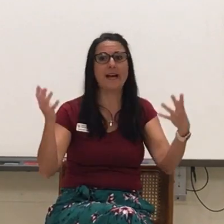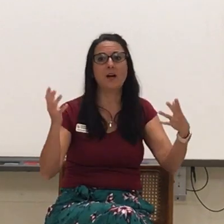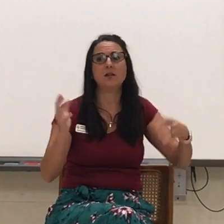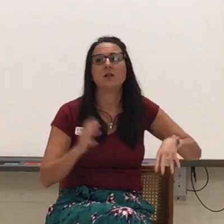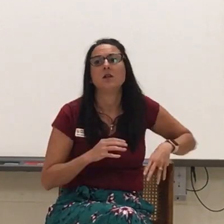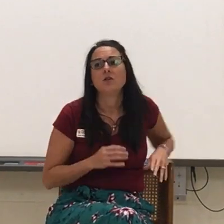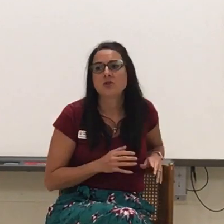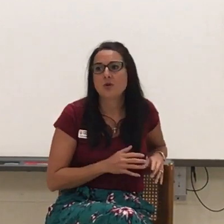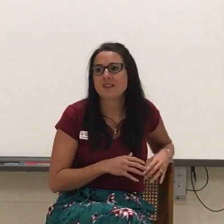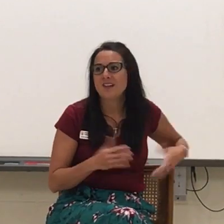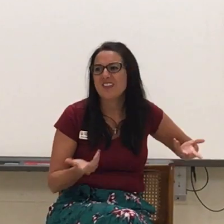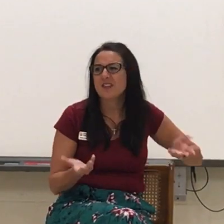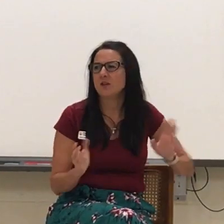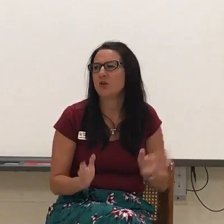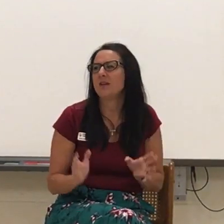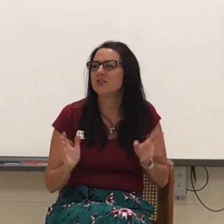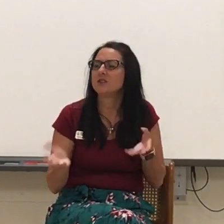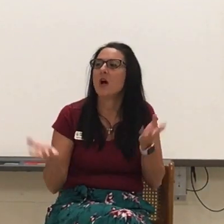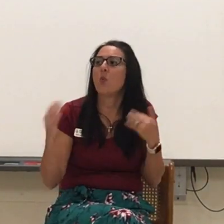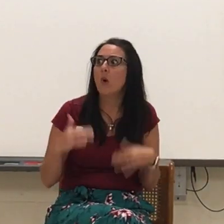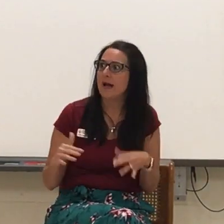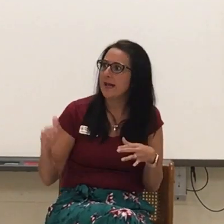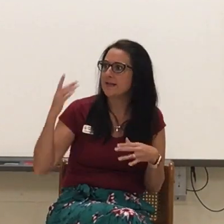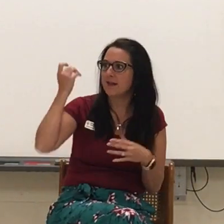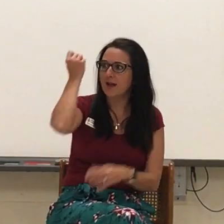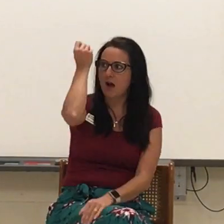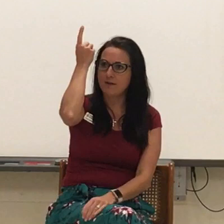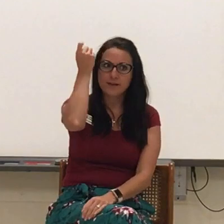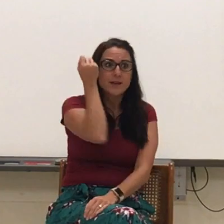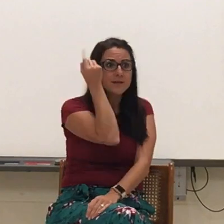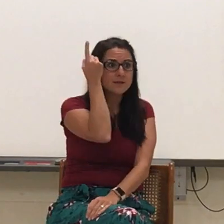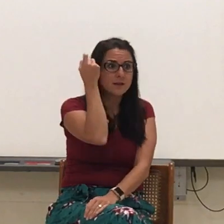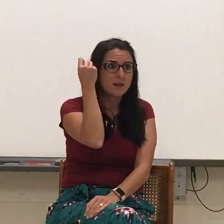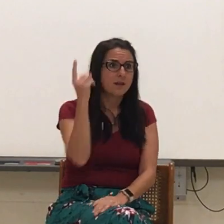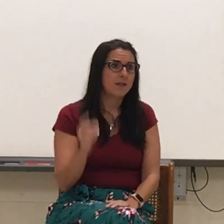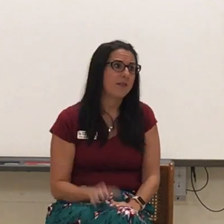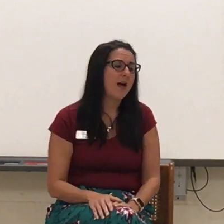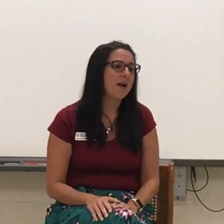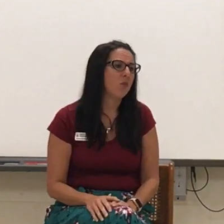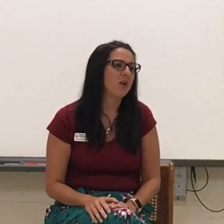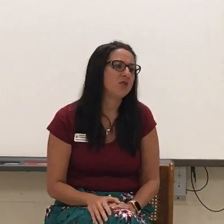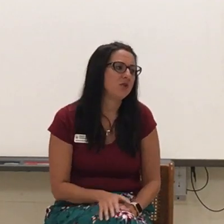out so is there anything a little just not quite as like obvious that we could